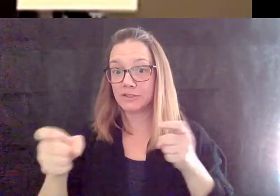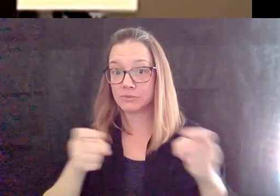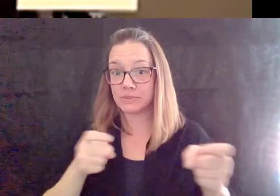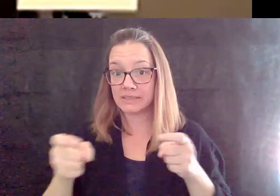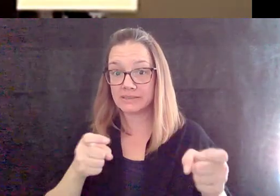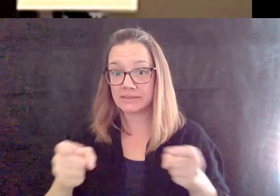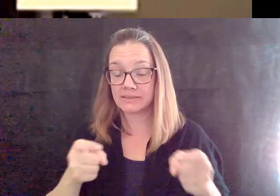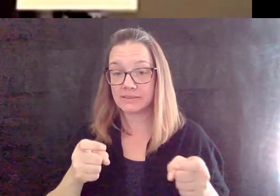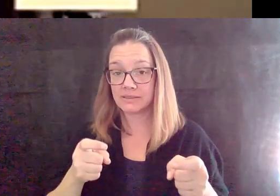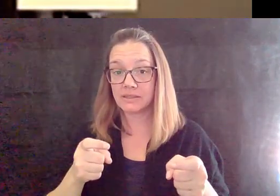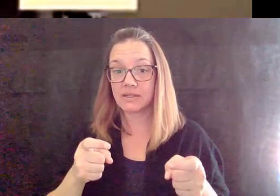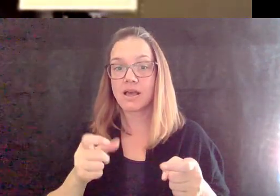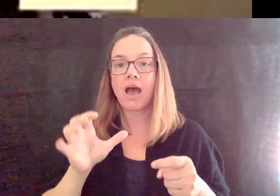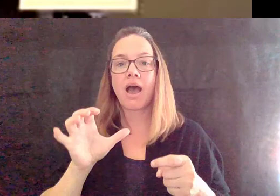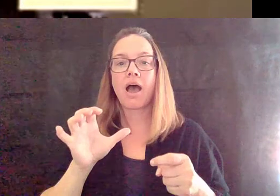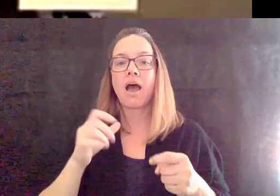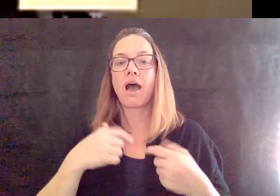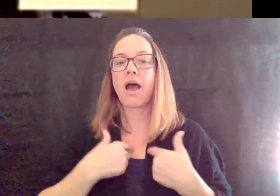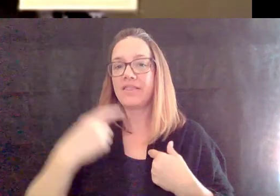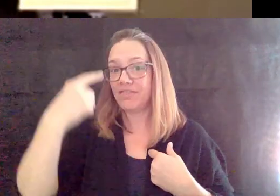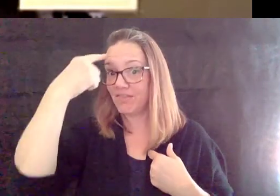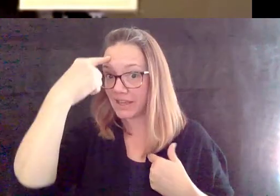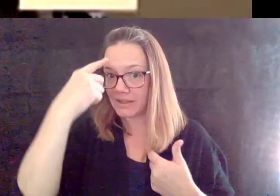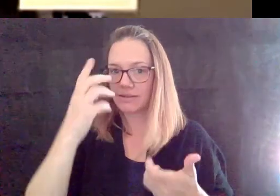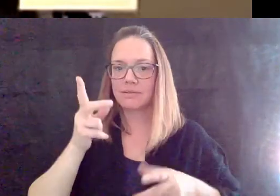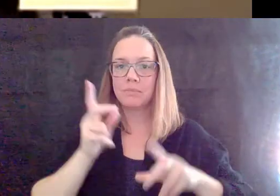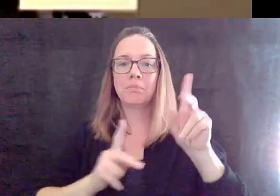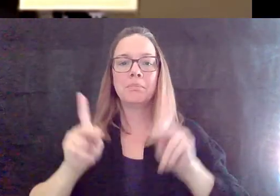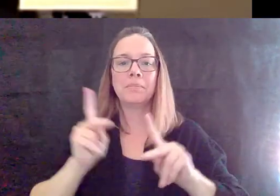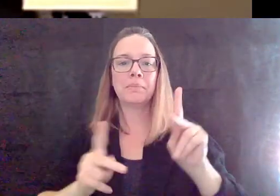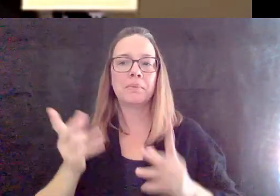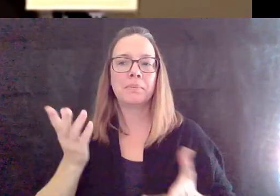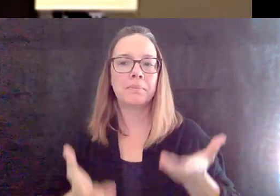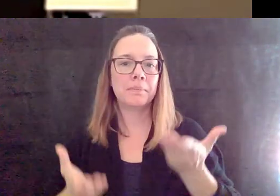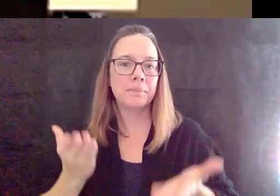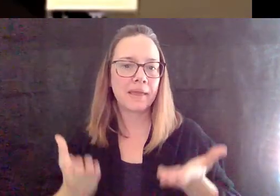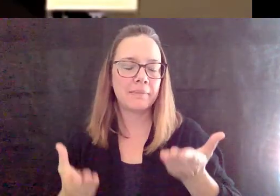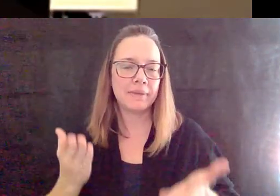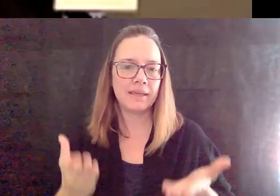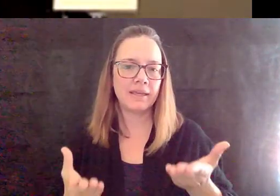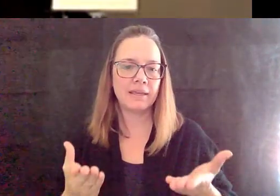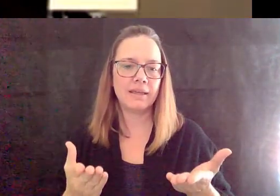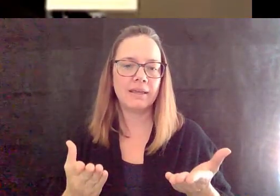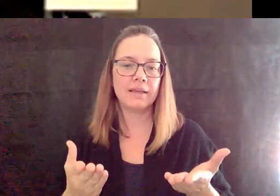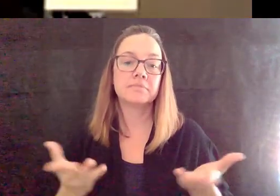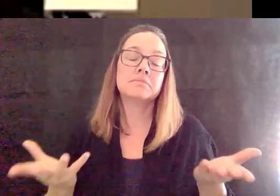I think that's where I would anticipate that people might